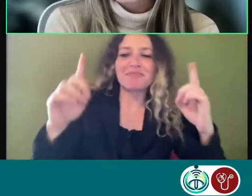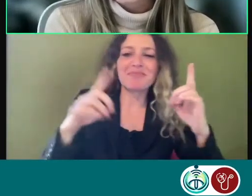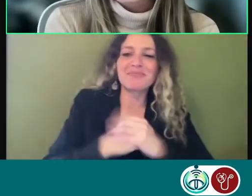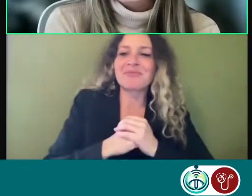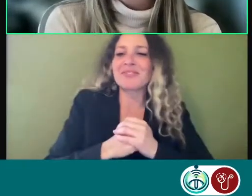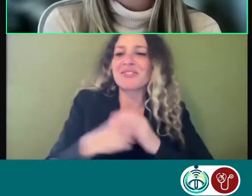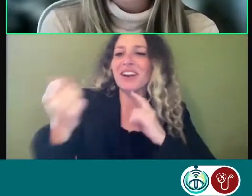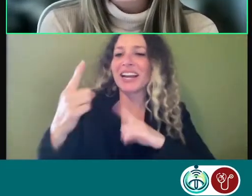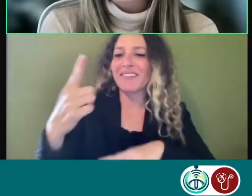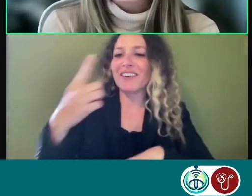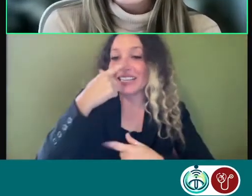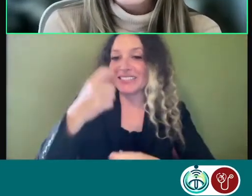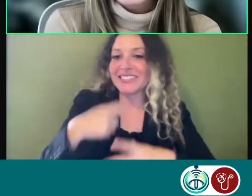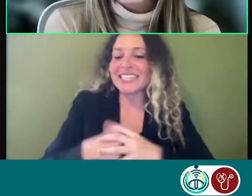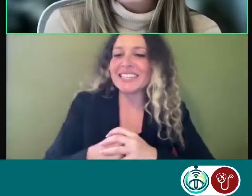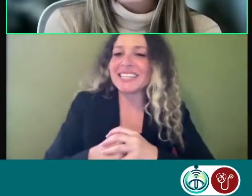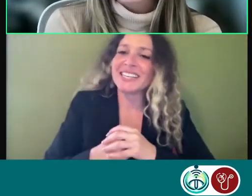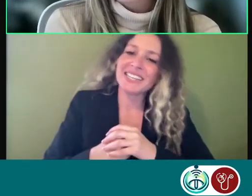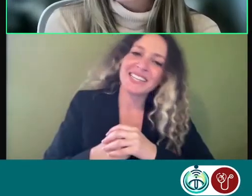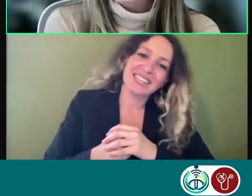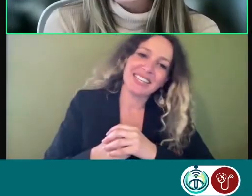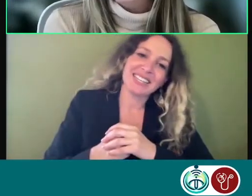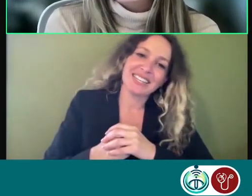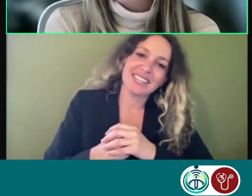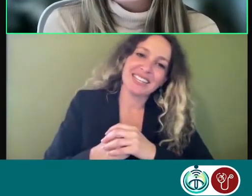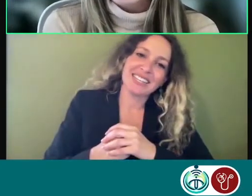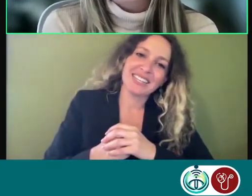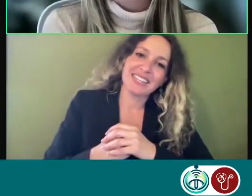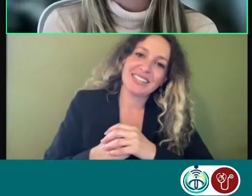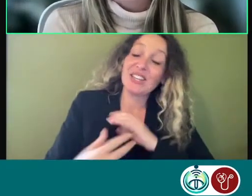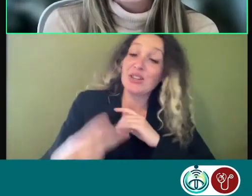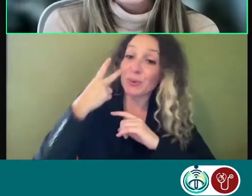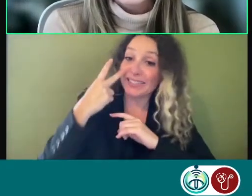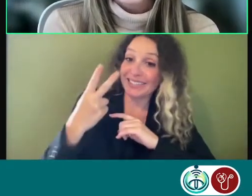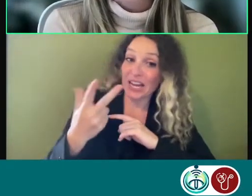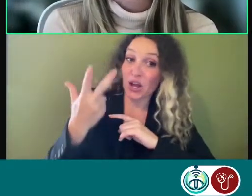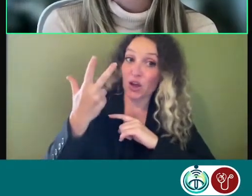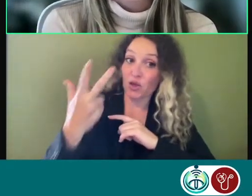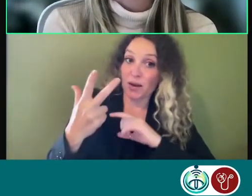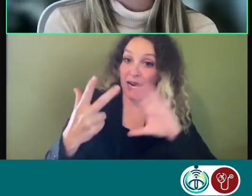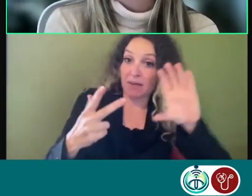So here what you see is three little graphics working together from a creator called